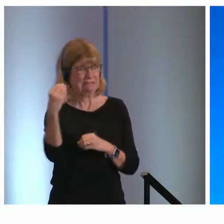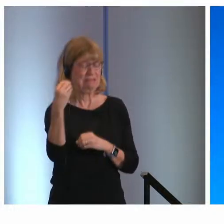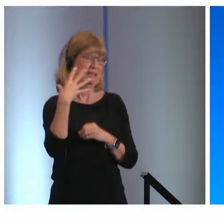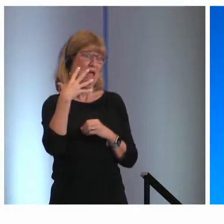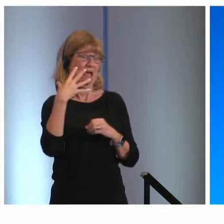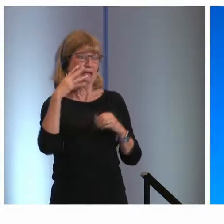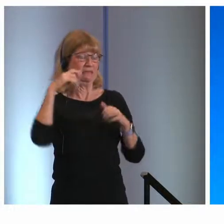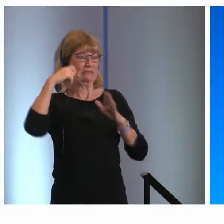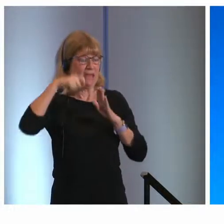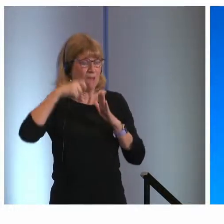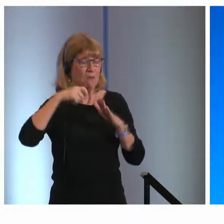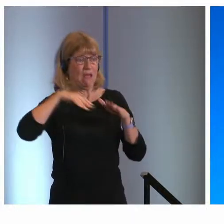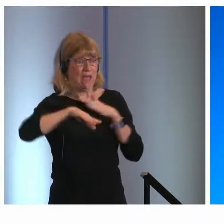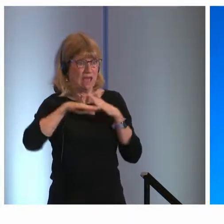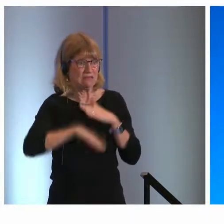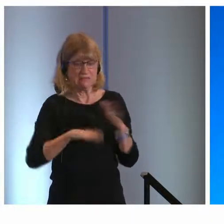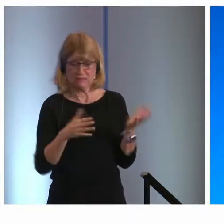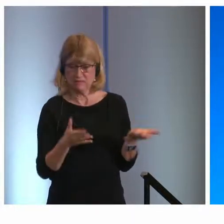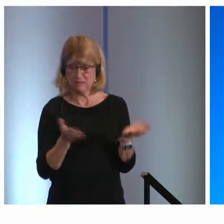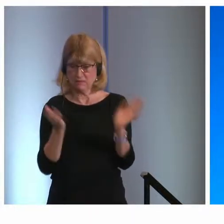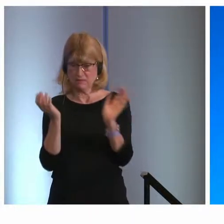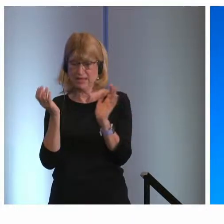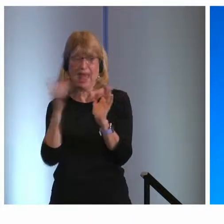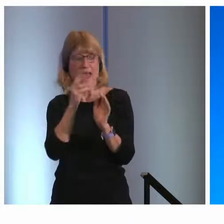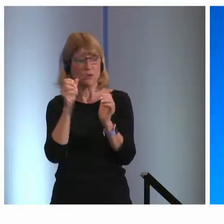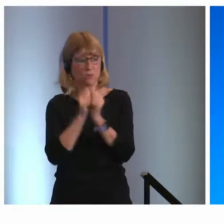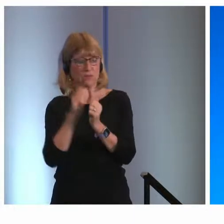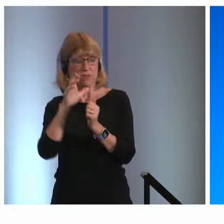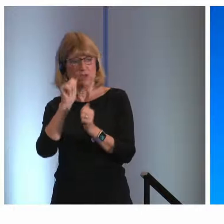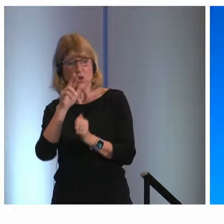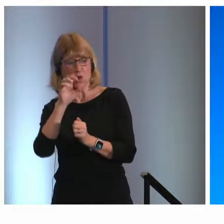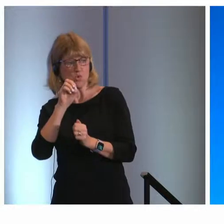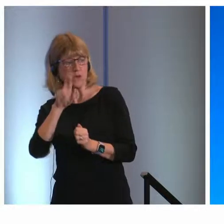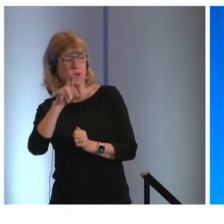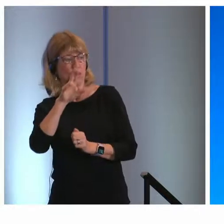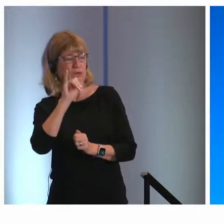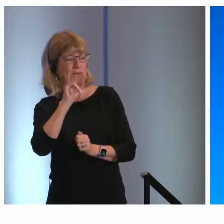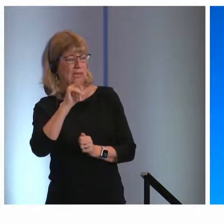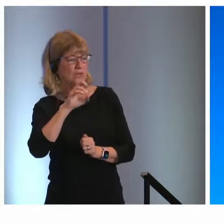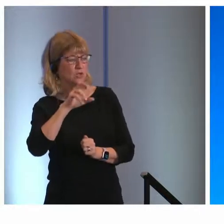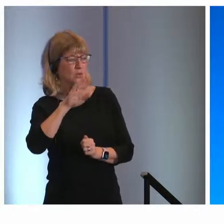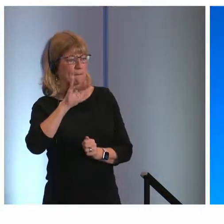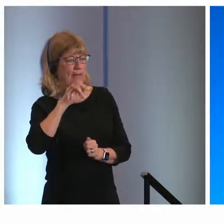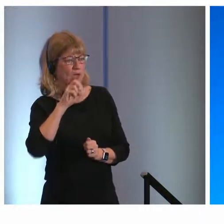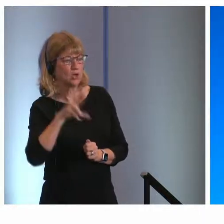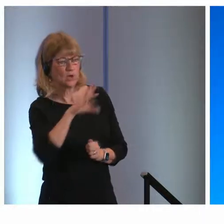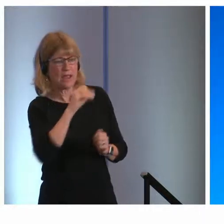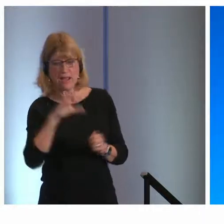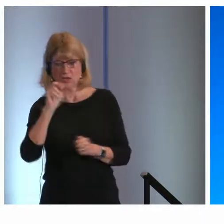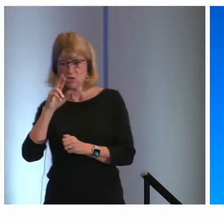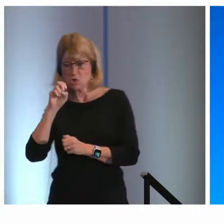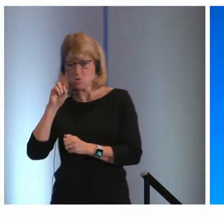Camera! Access! For about ten years, in creating, a career,